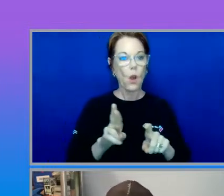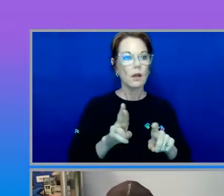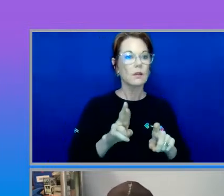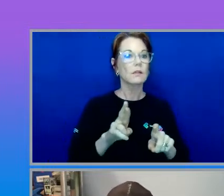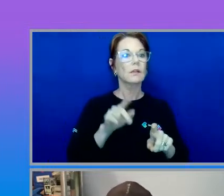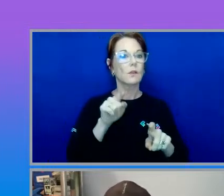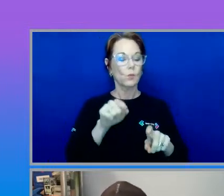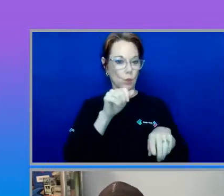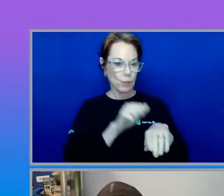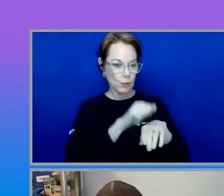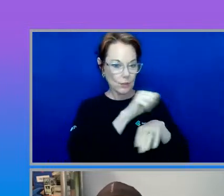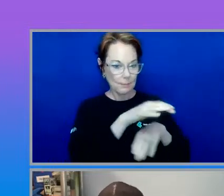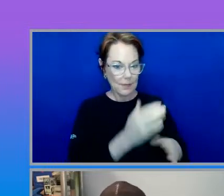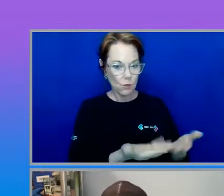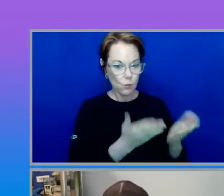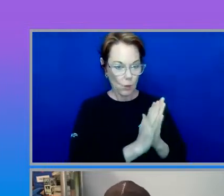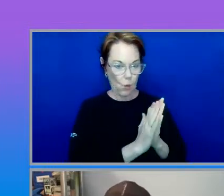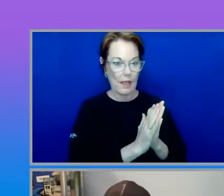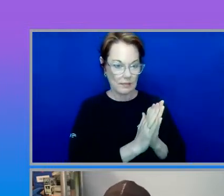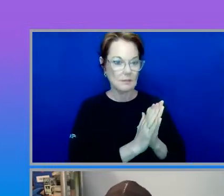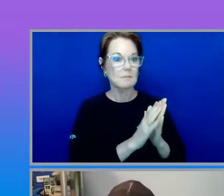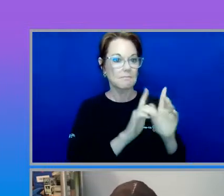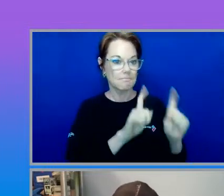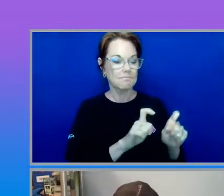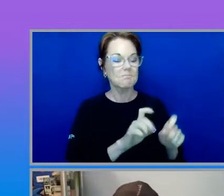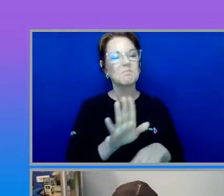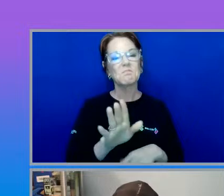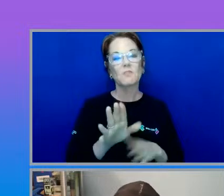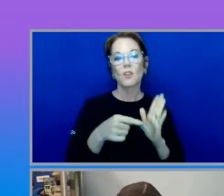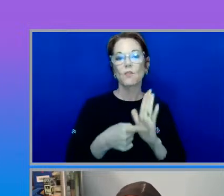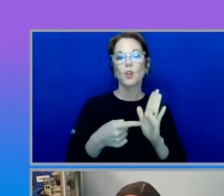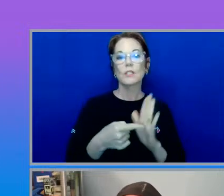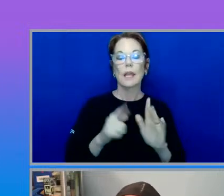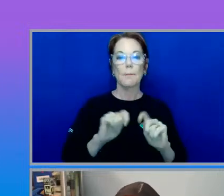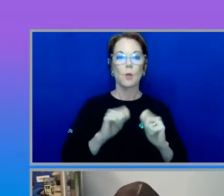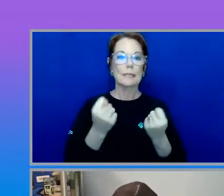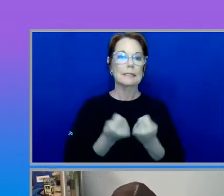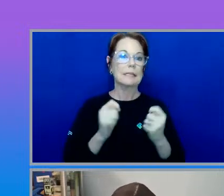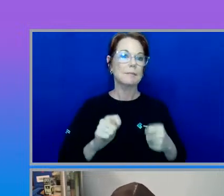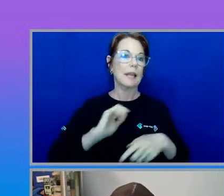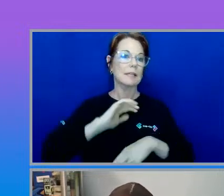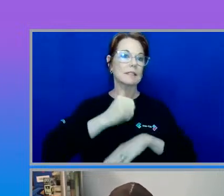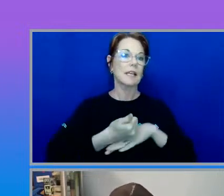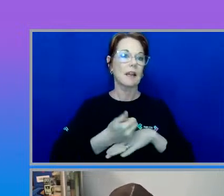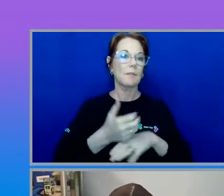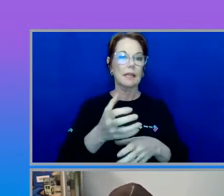you're submitting a pull request. So a lot of times teams